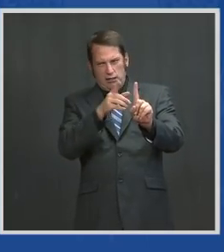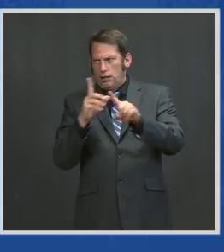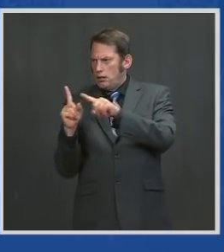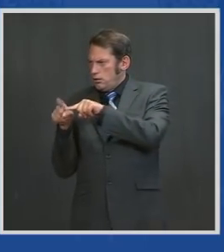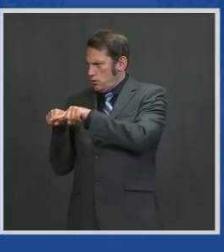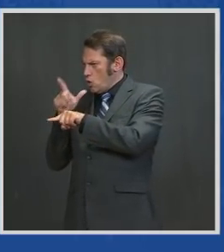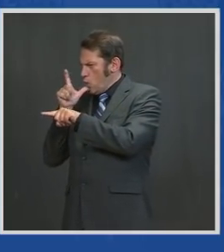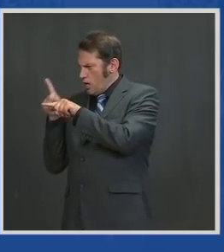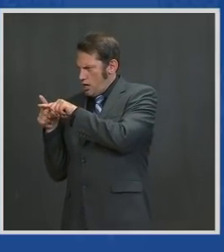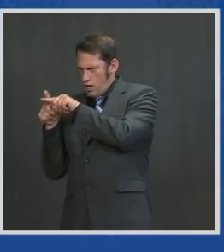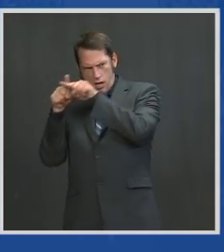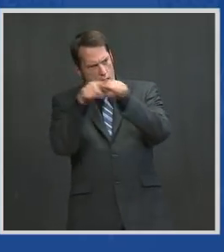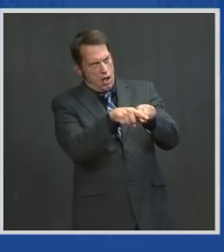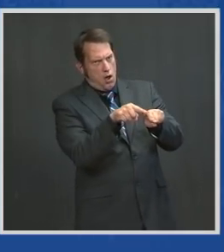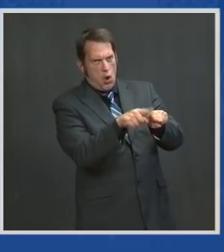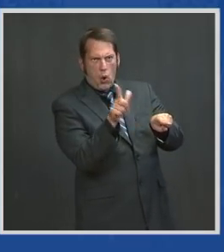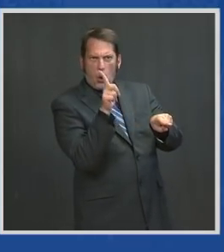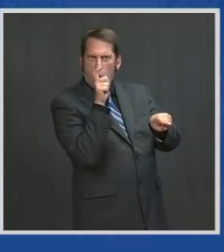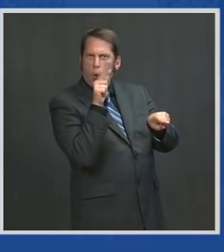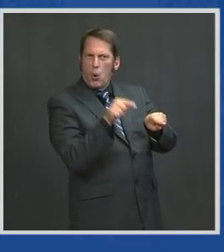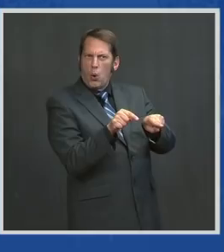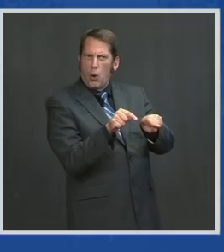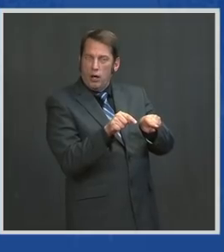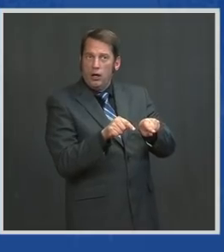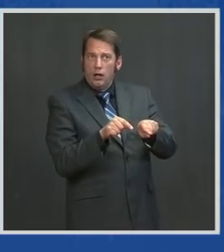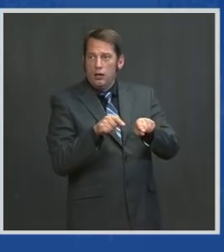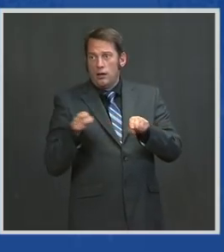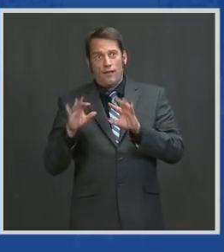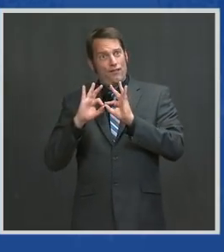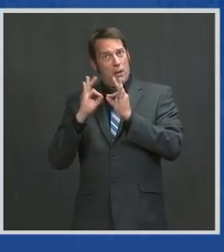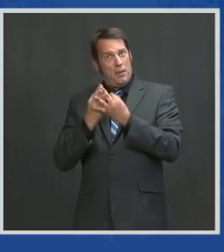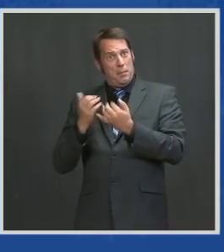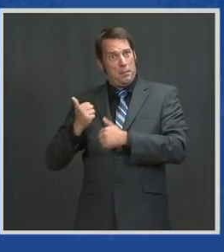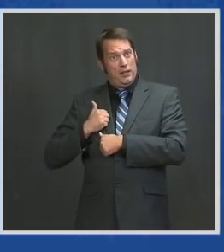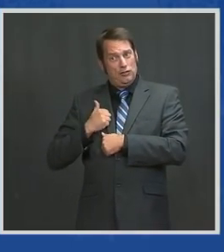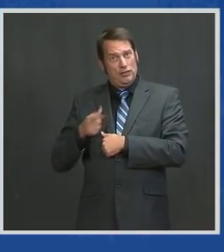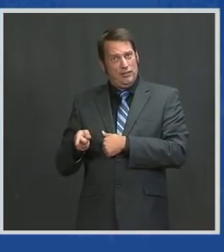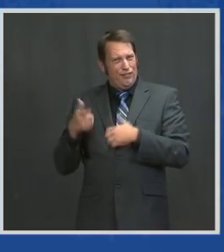Our military families already versed in sacrifice